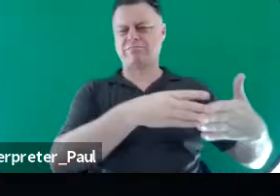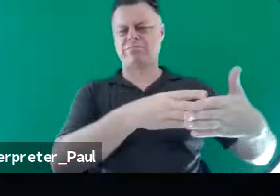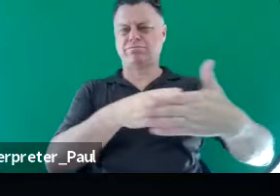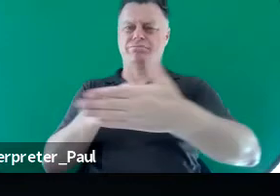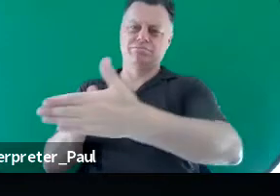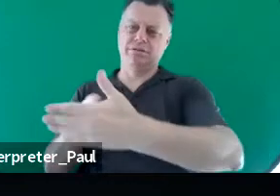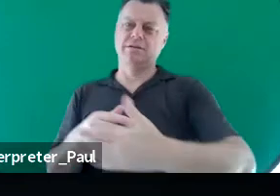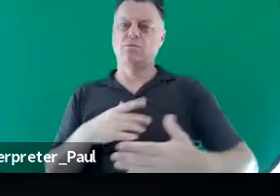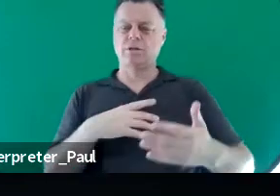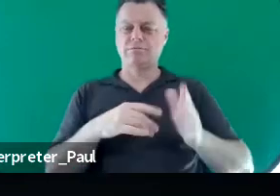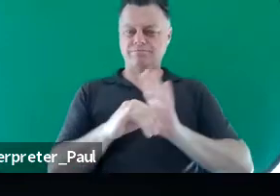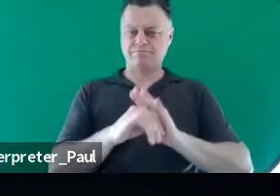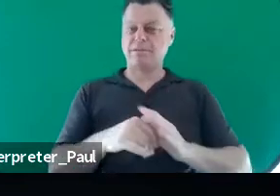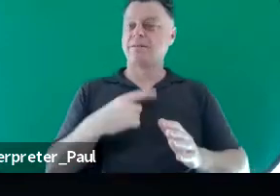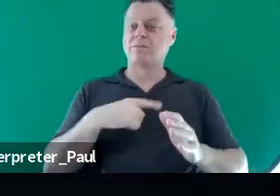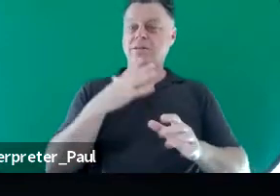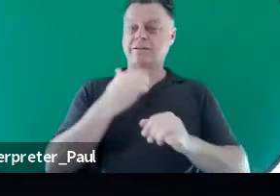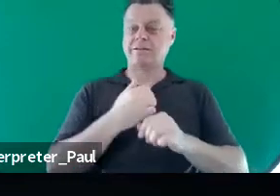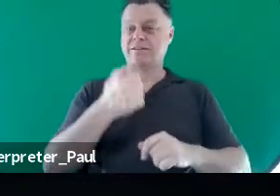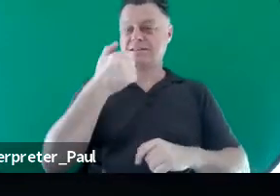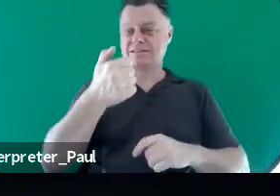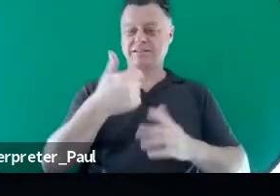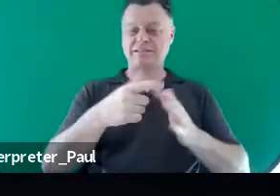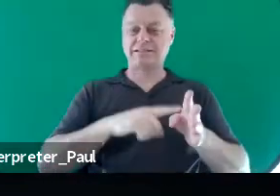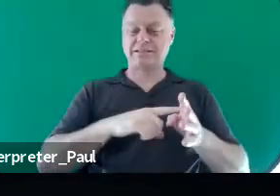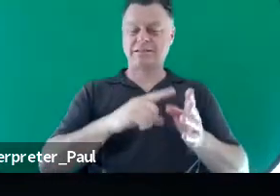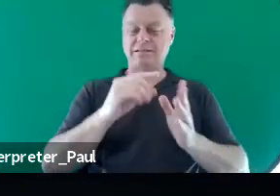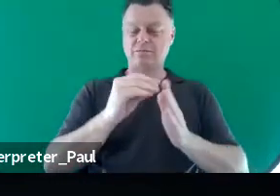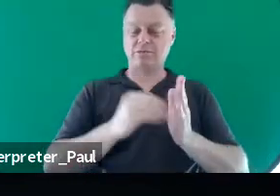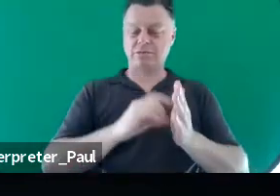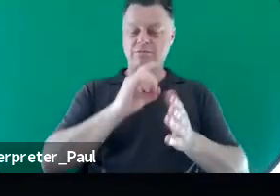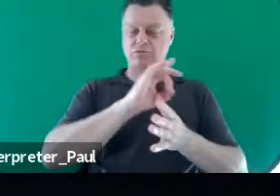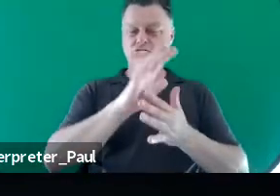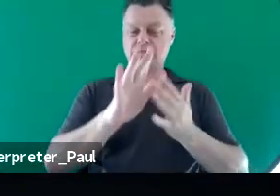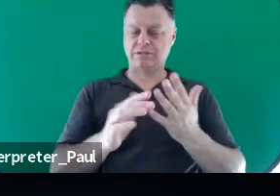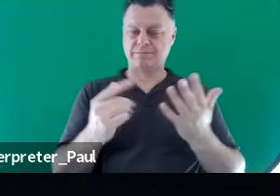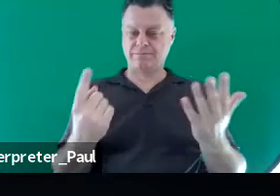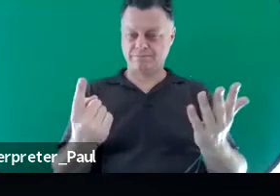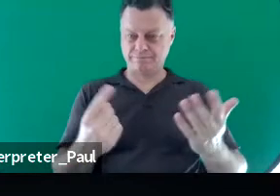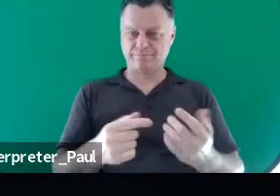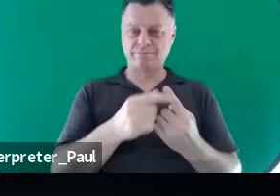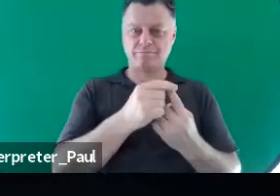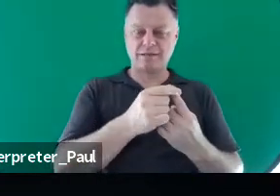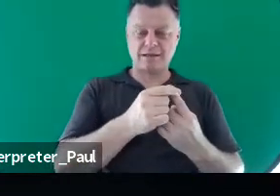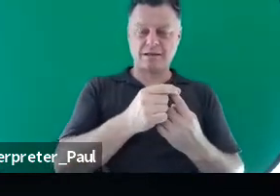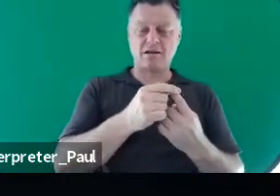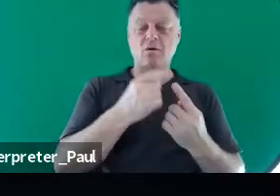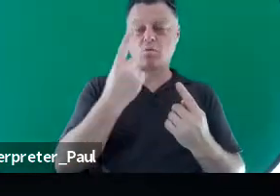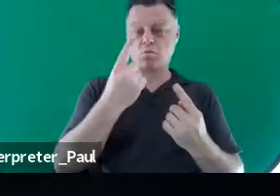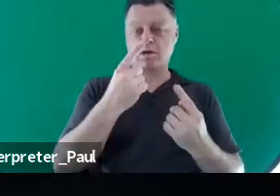And so there's six key policy priority areas. Educational learning and skills being one of those, which is policy area 5.